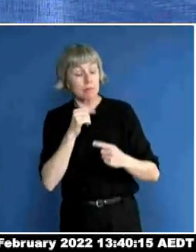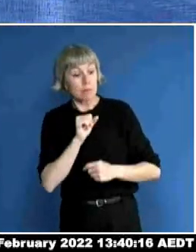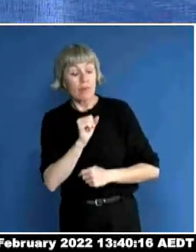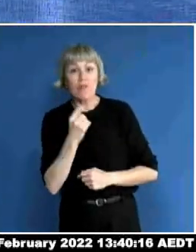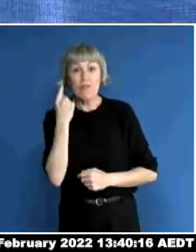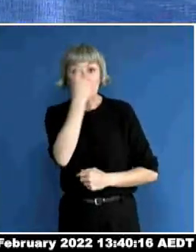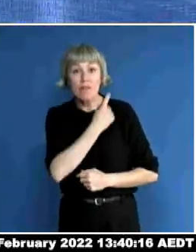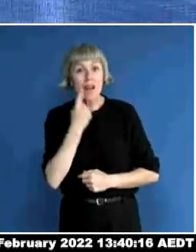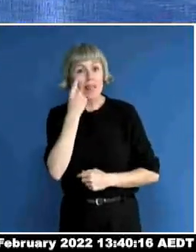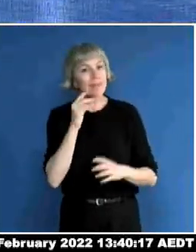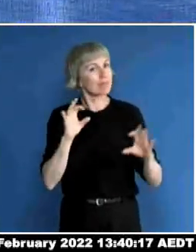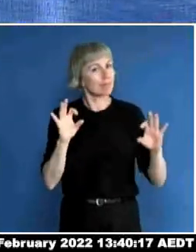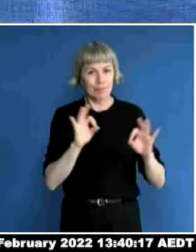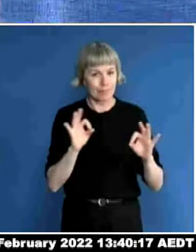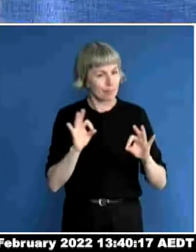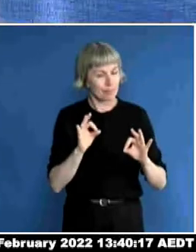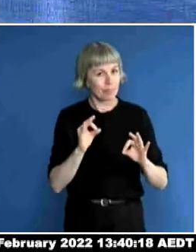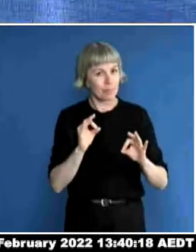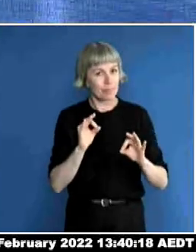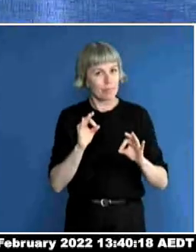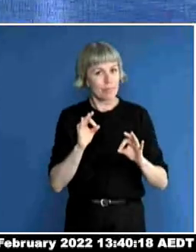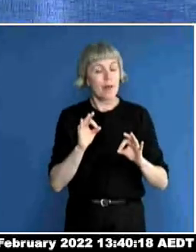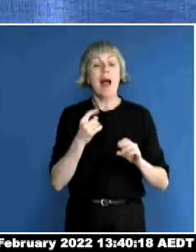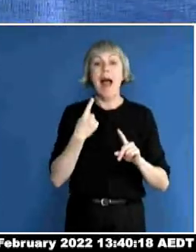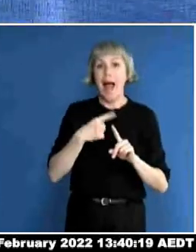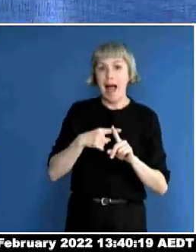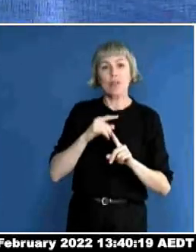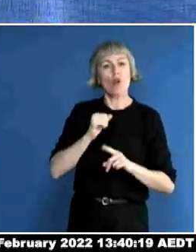way. So, Mzia, can I start with you?